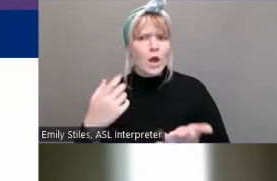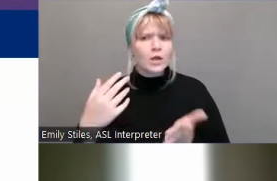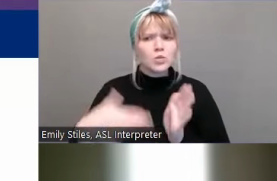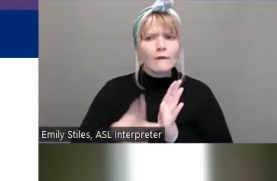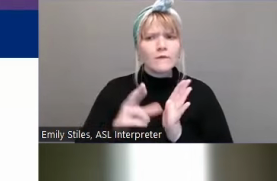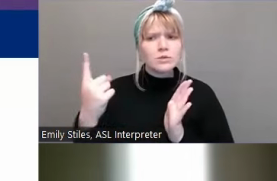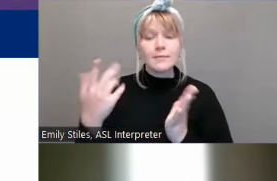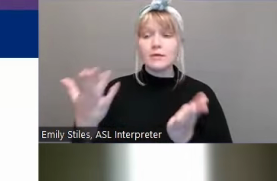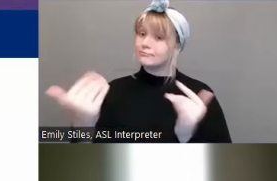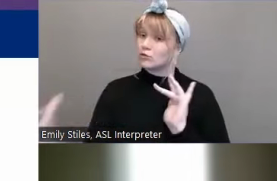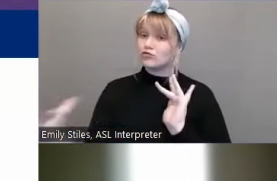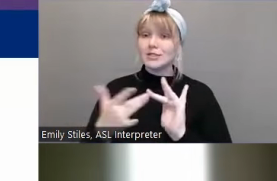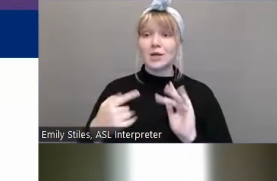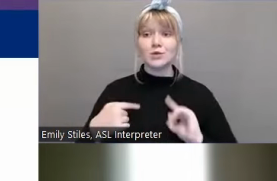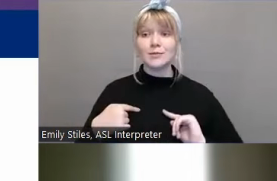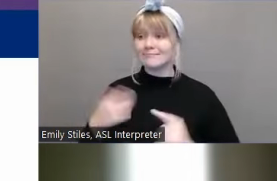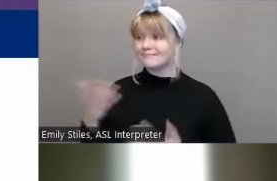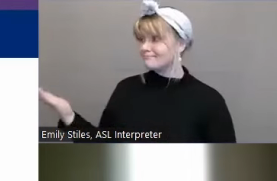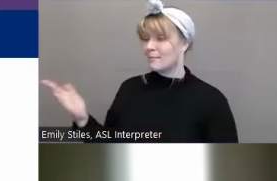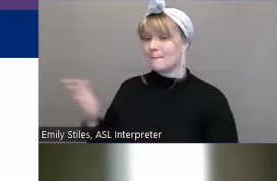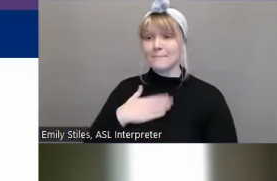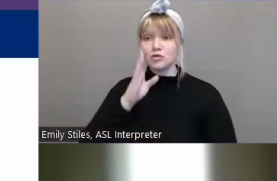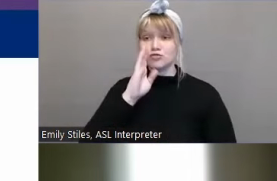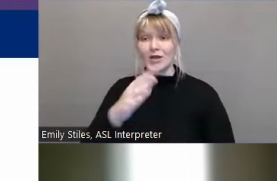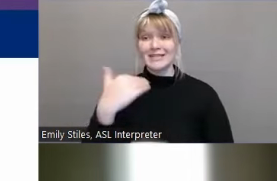That is my direct email and my phone number.